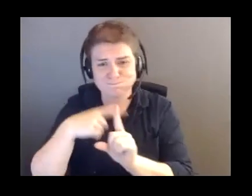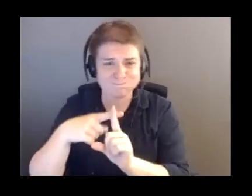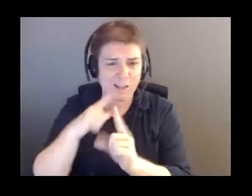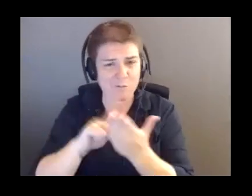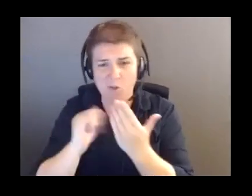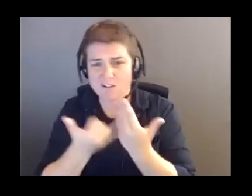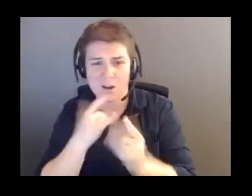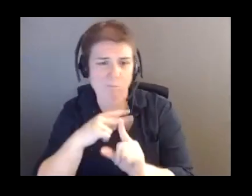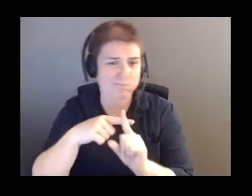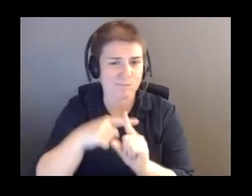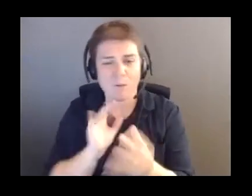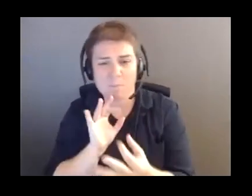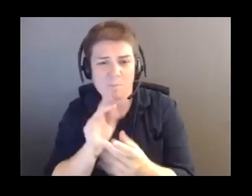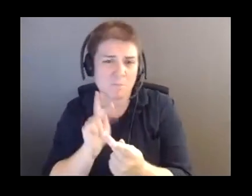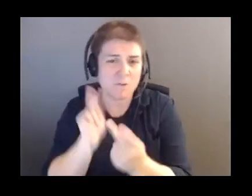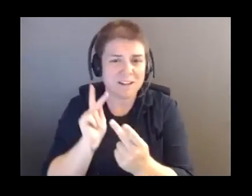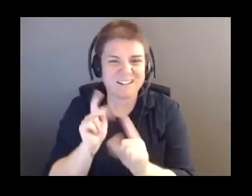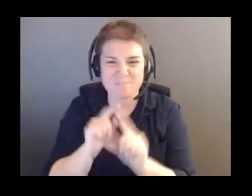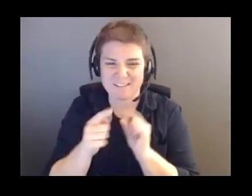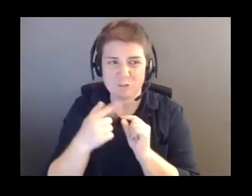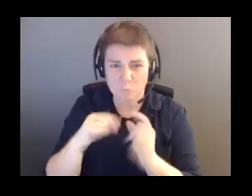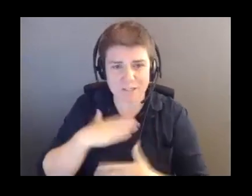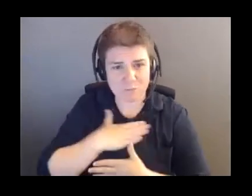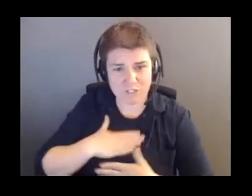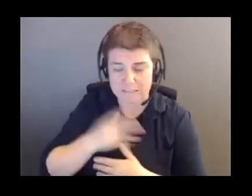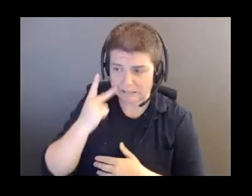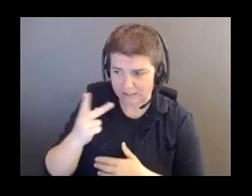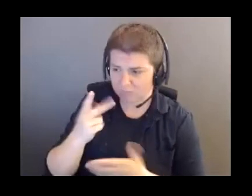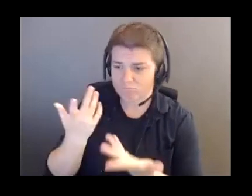to have an appreciative sense of what challenges and barriers you might experience in your